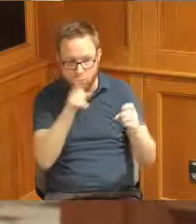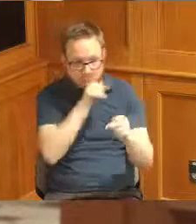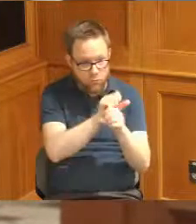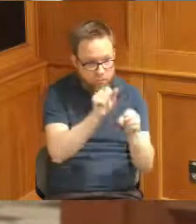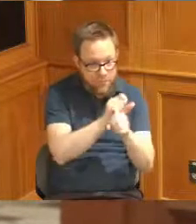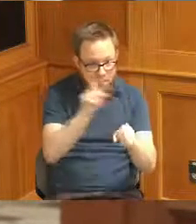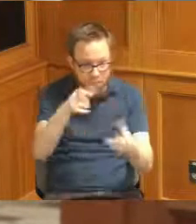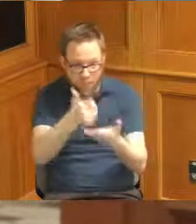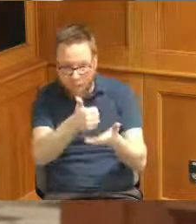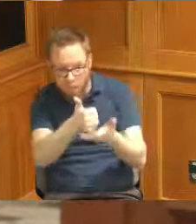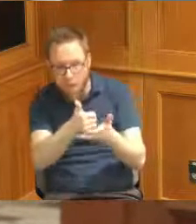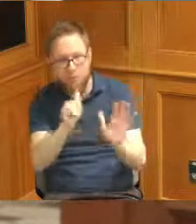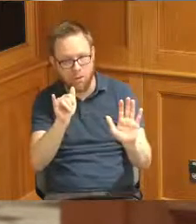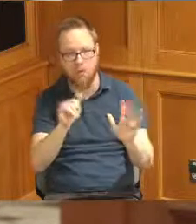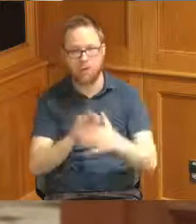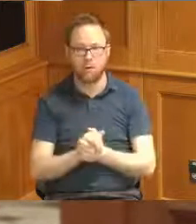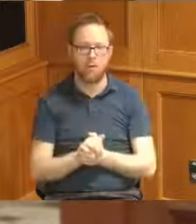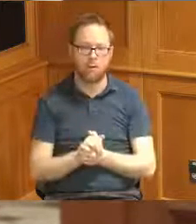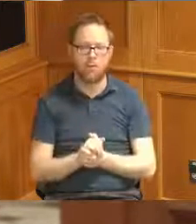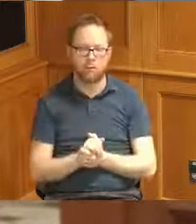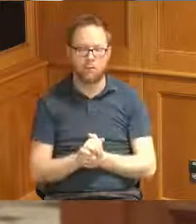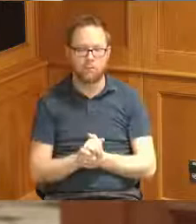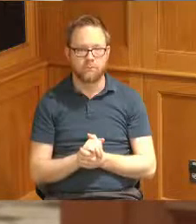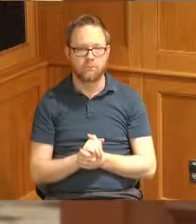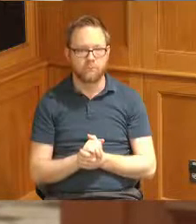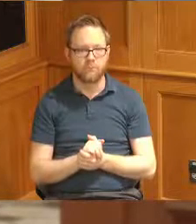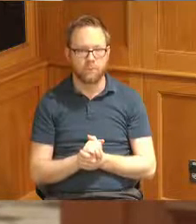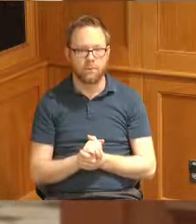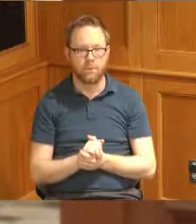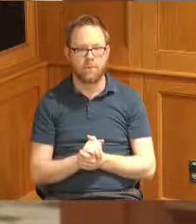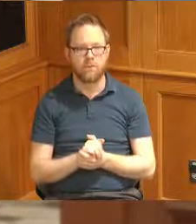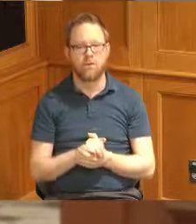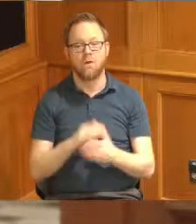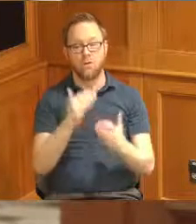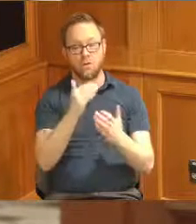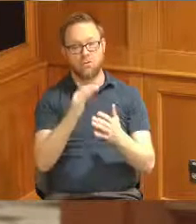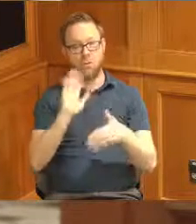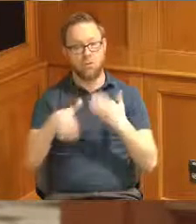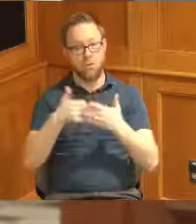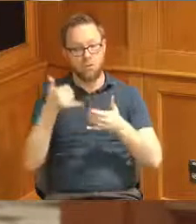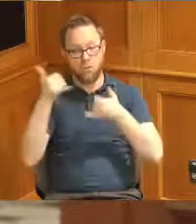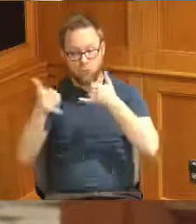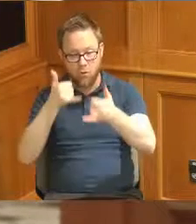needed some types of services as we reviewed the calls that went out it did not appear that